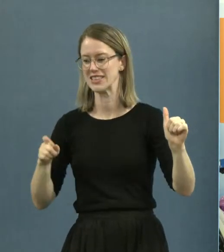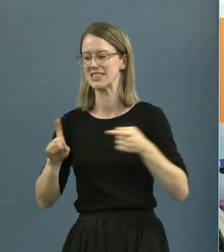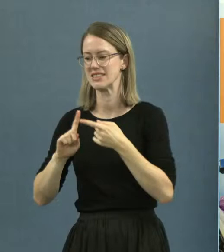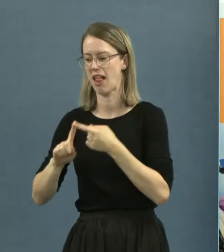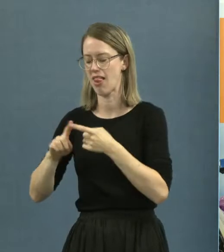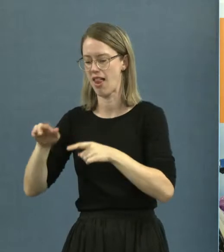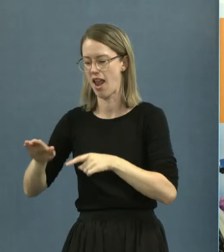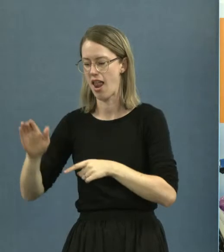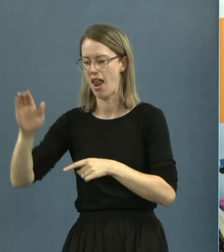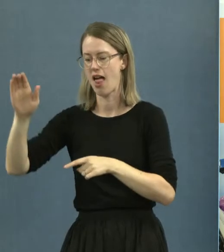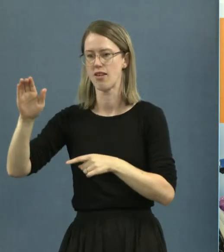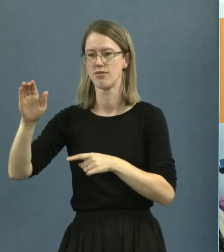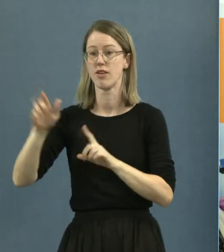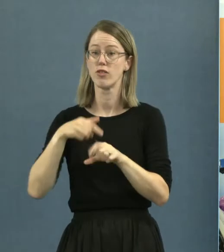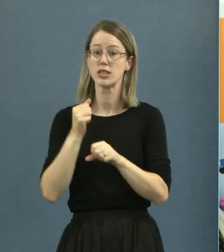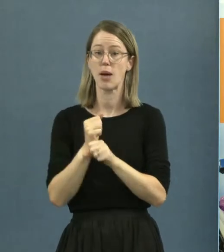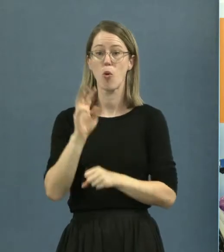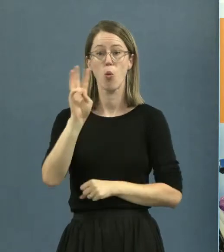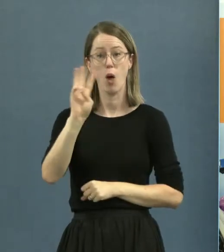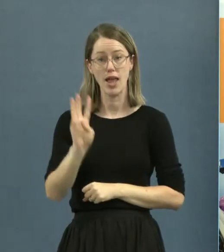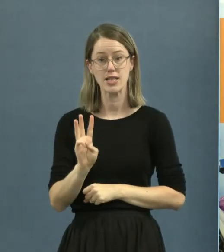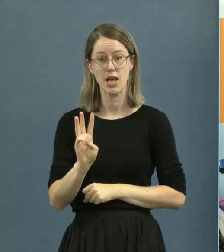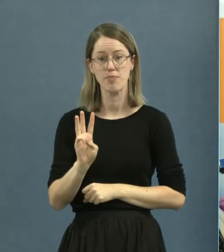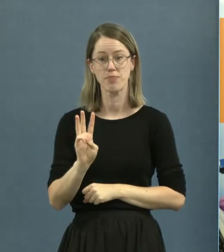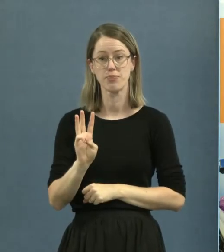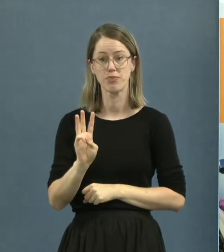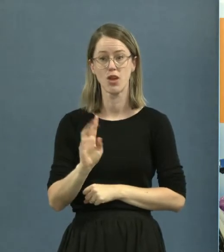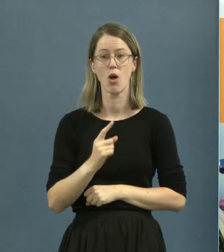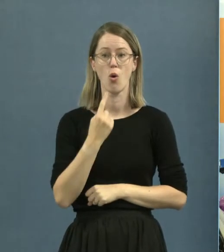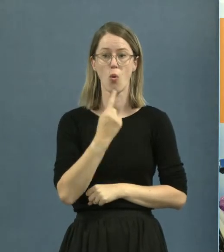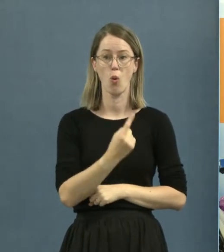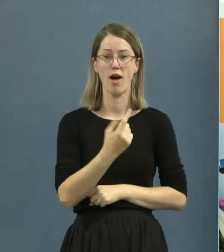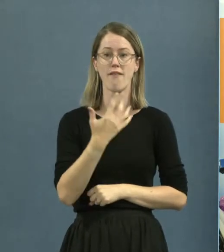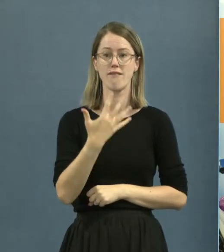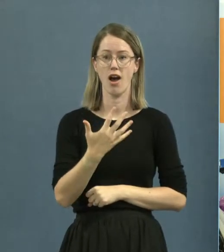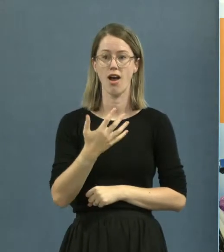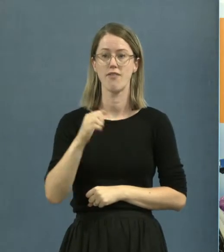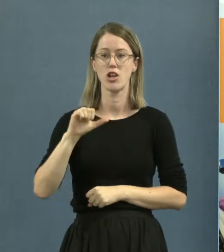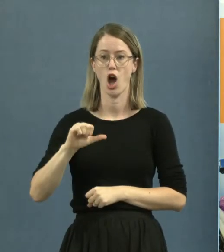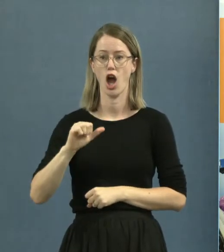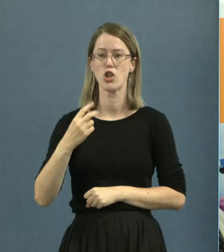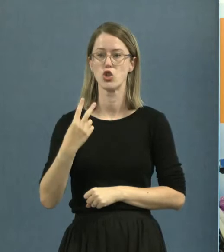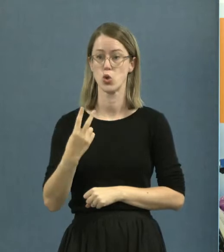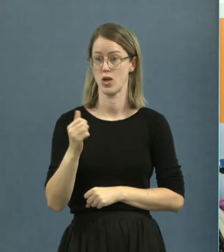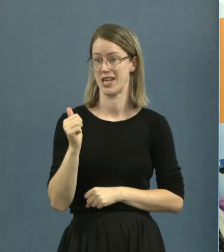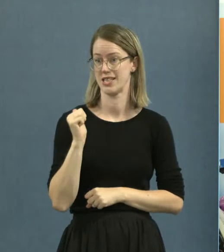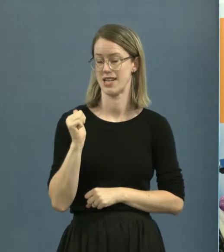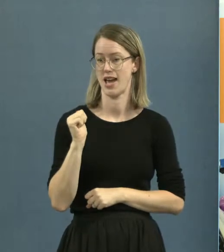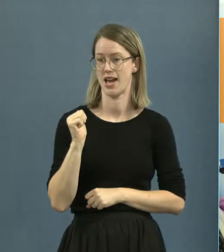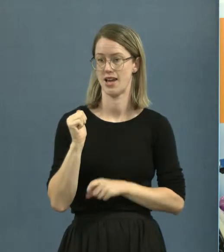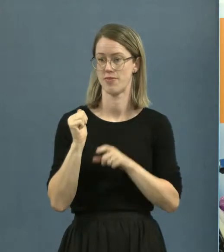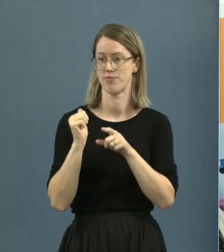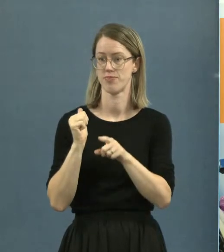example, case numbers in the